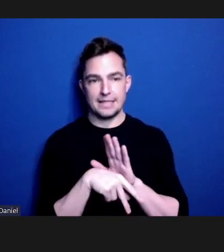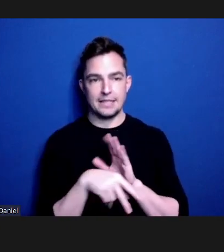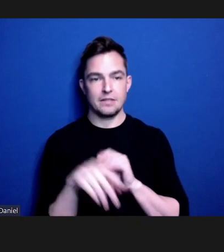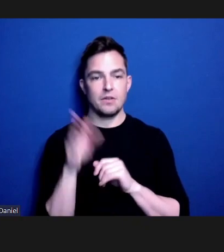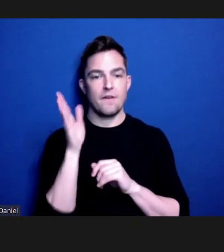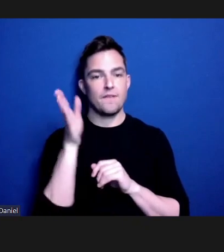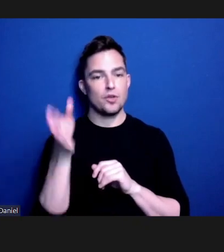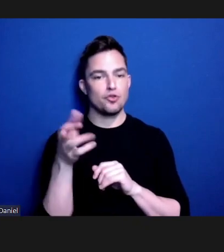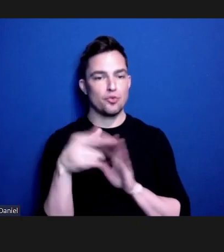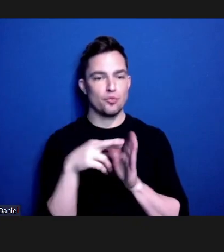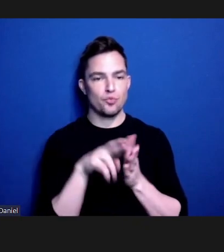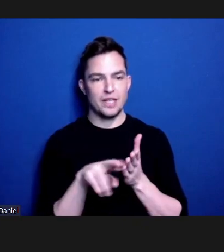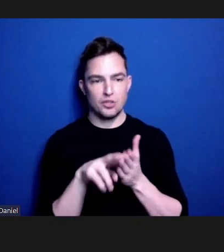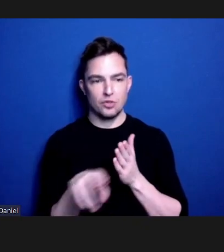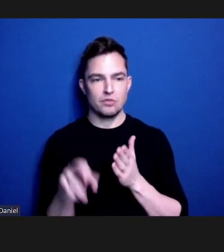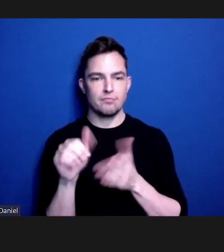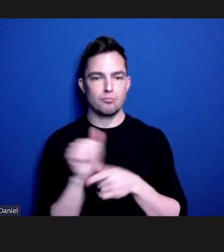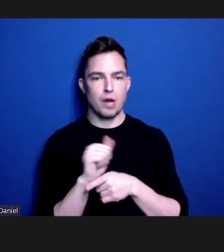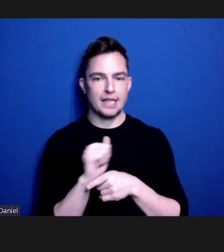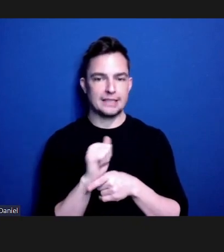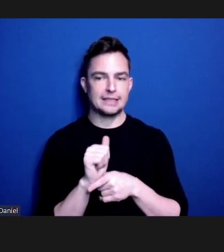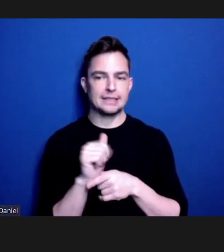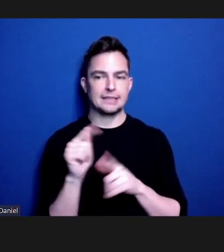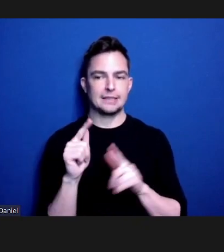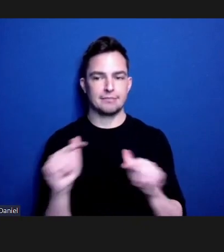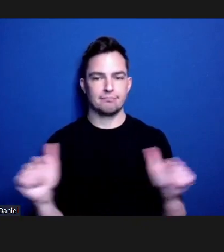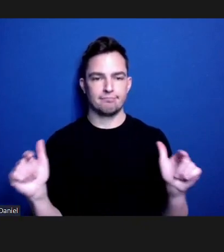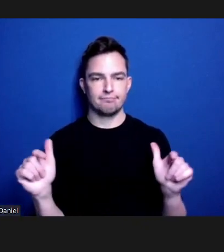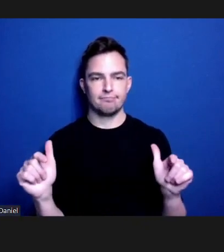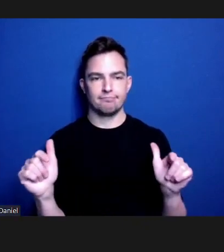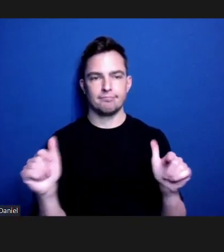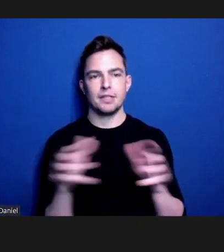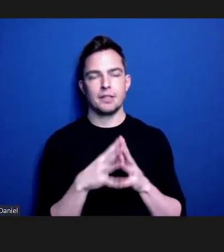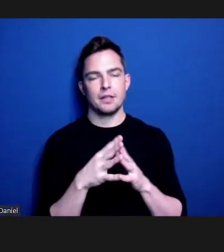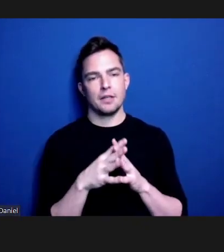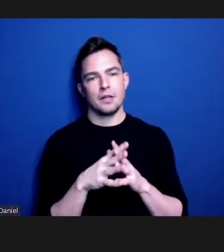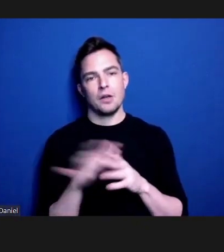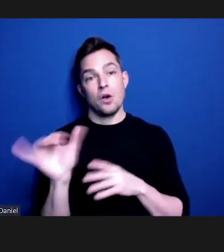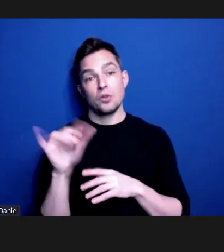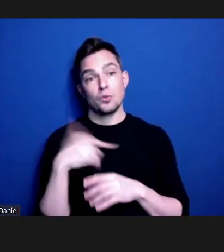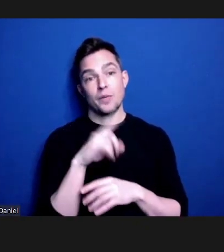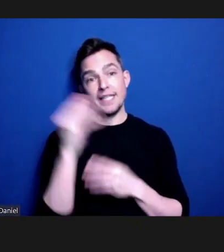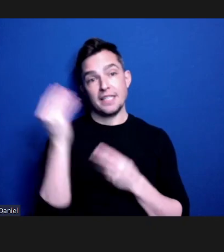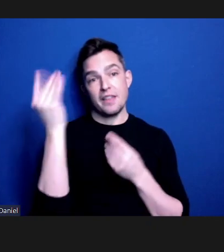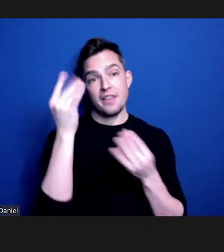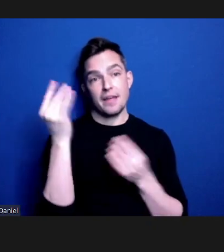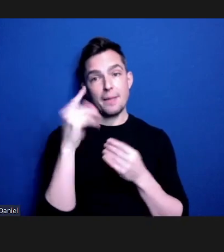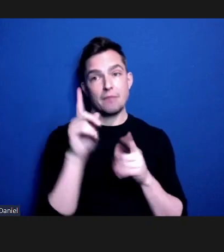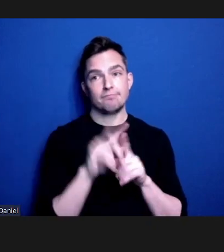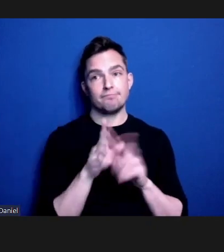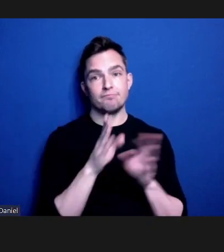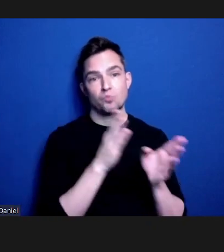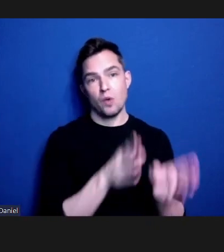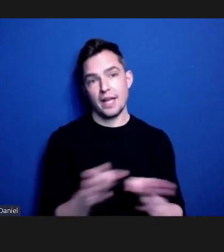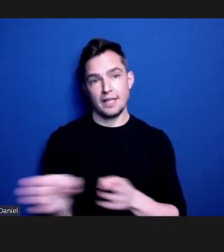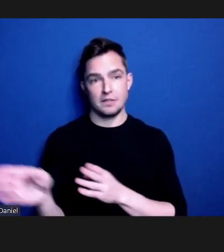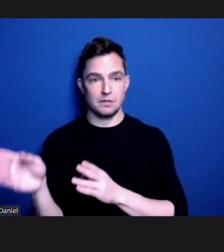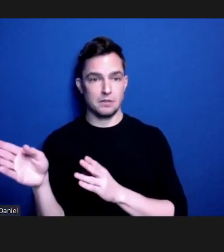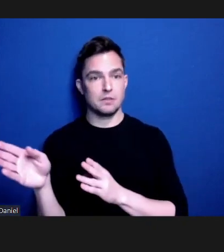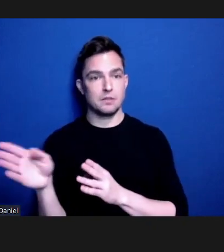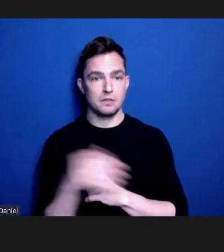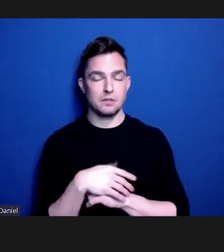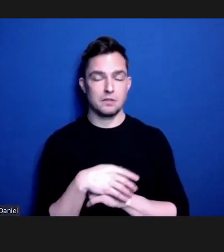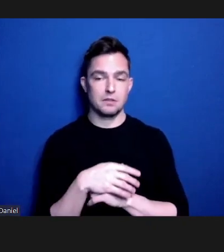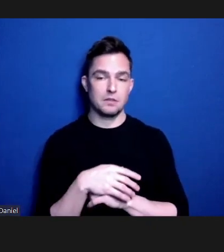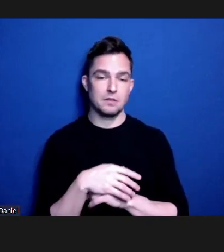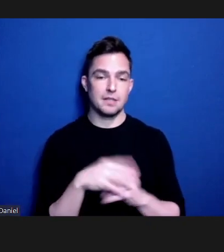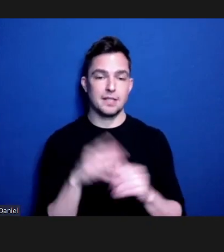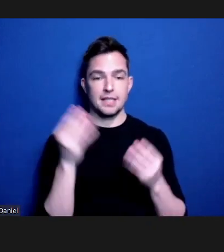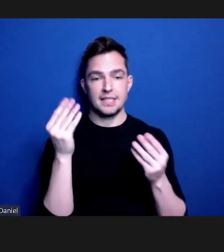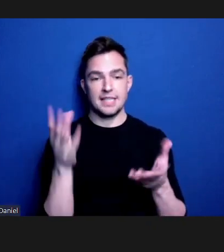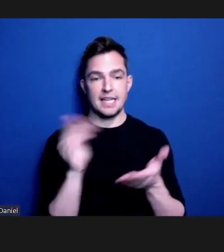research and practice. And we also need to think about the ways datasets derived from